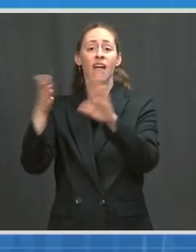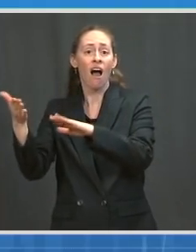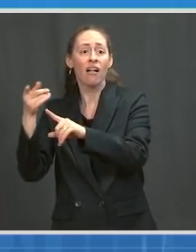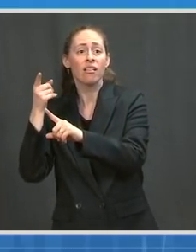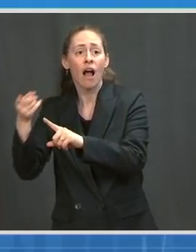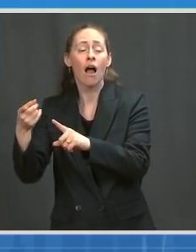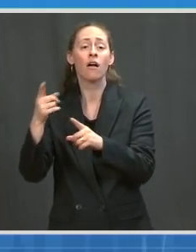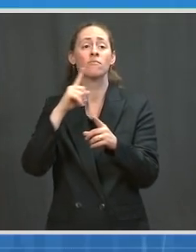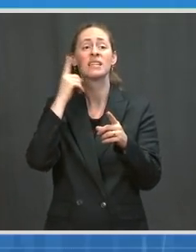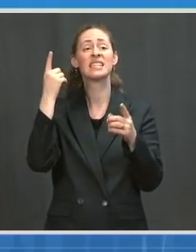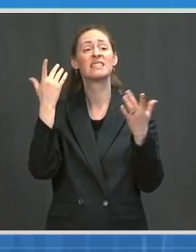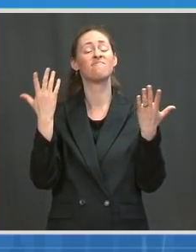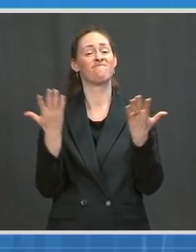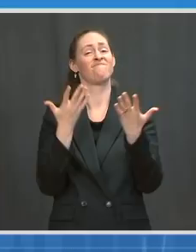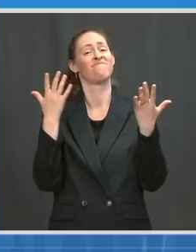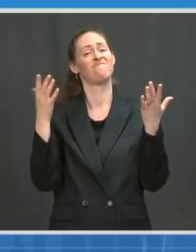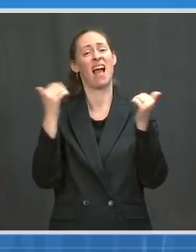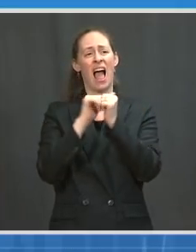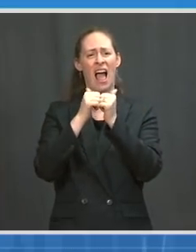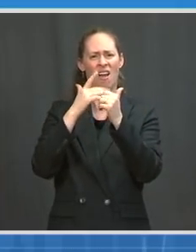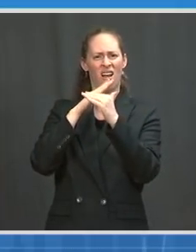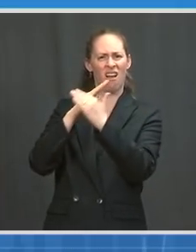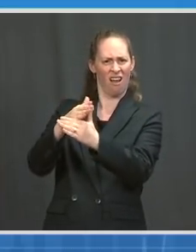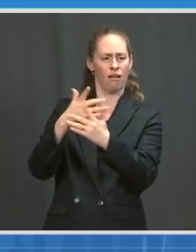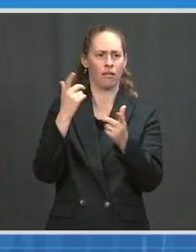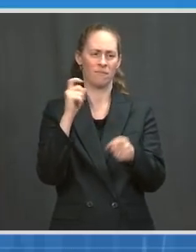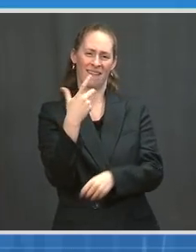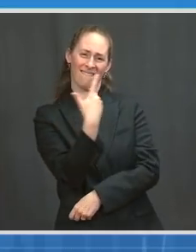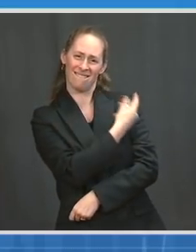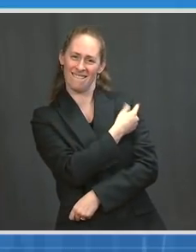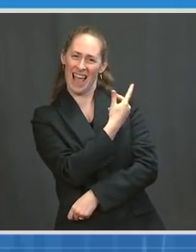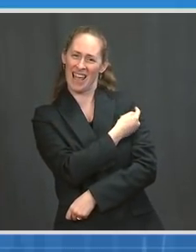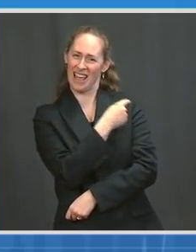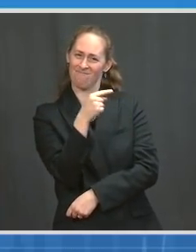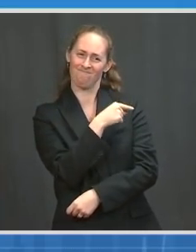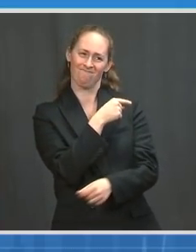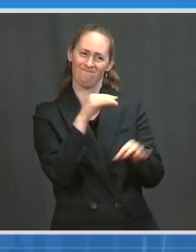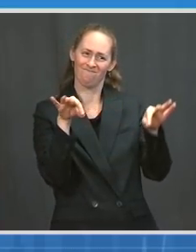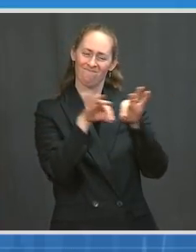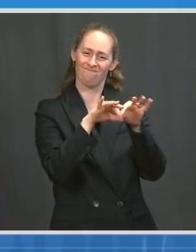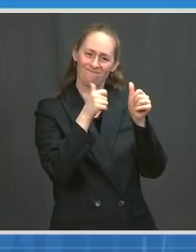and whether we continue to follow prevention measures. The study, which CDC did in collaboration